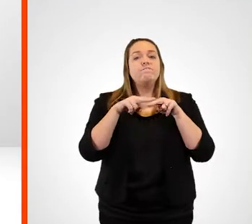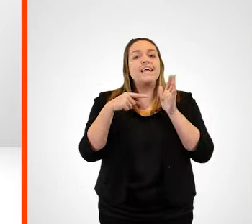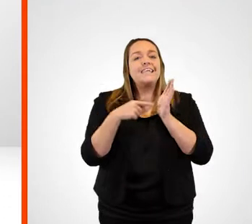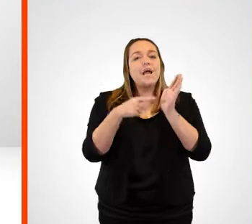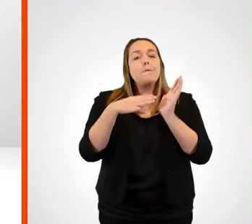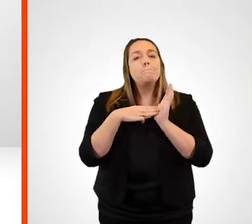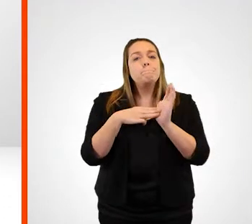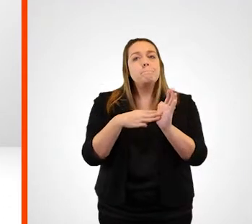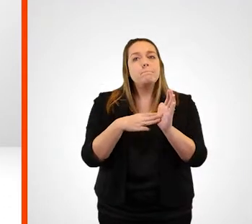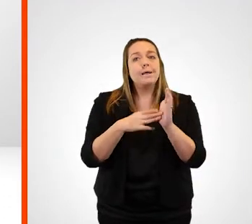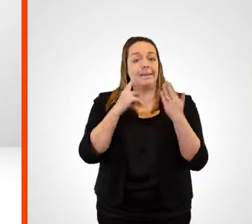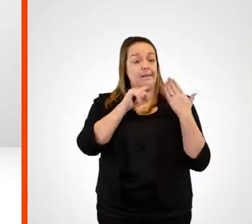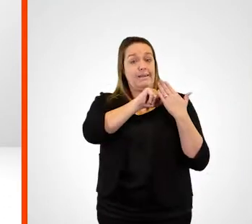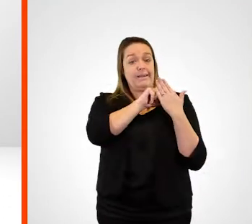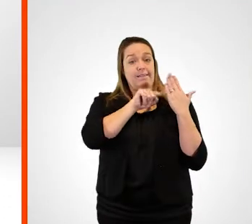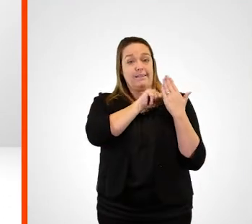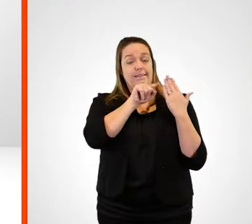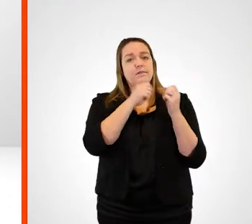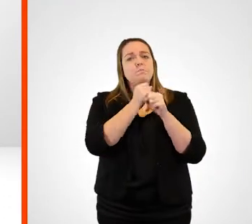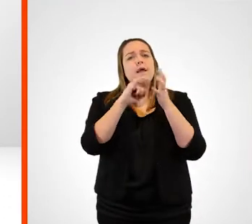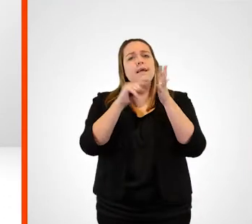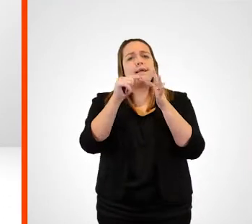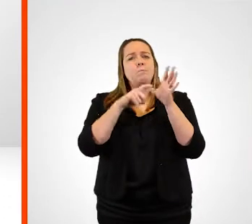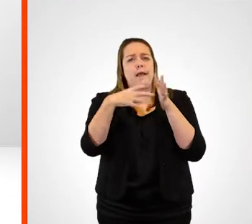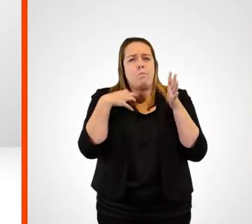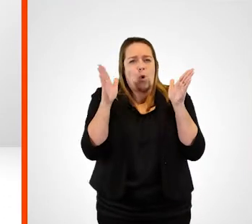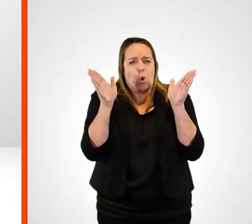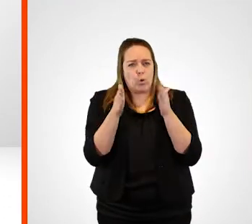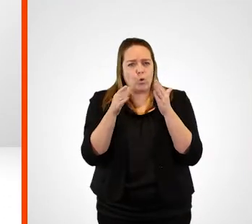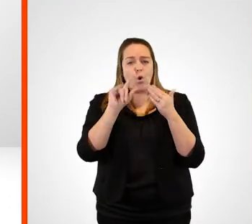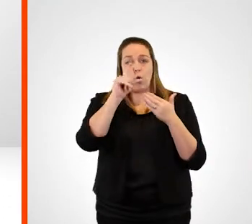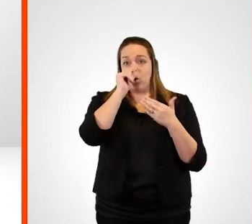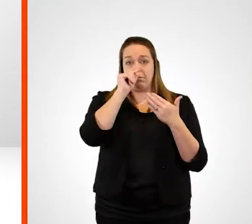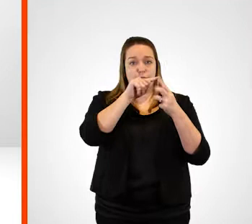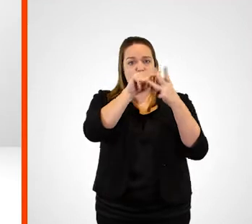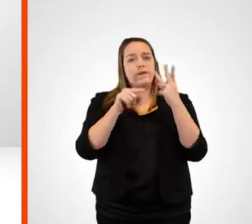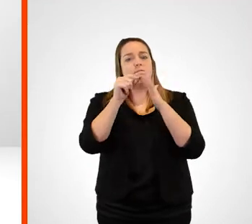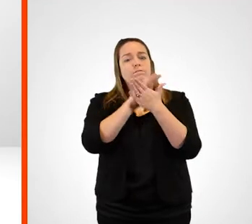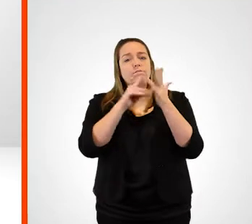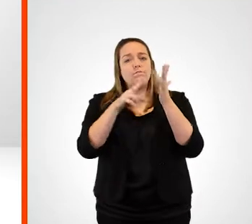So this kind of closes the space. It's going to be one of those three phonemes, not another phoneme,